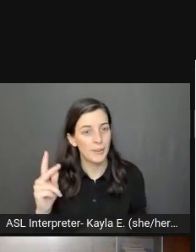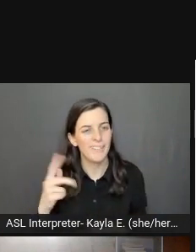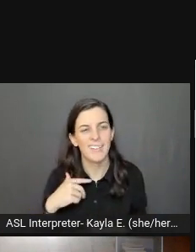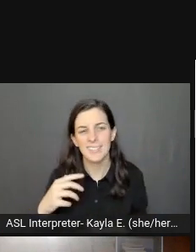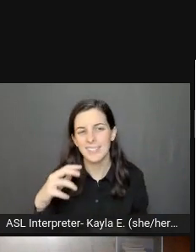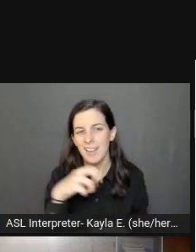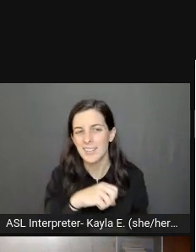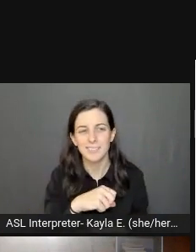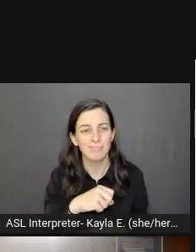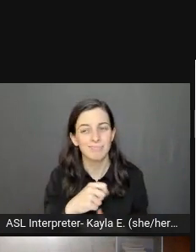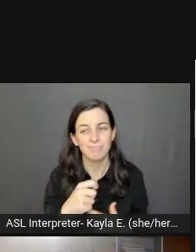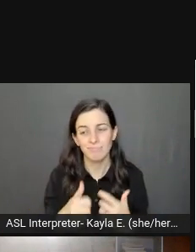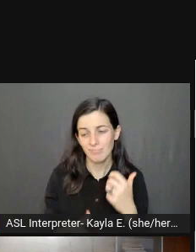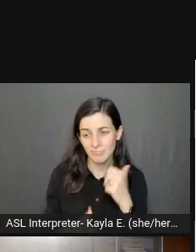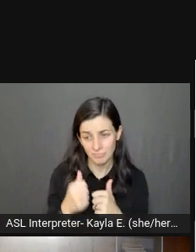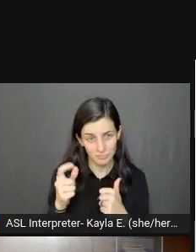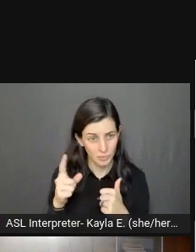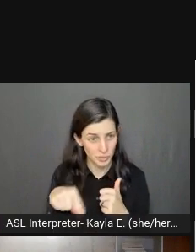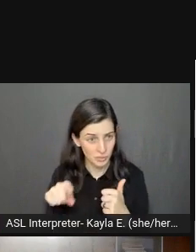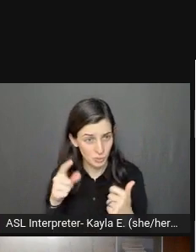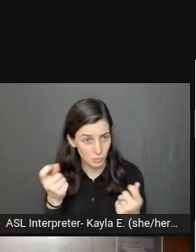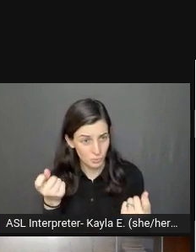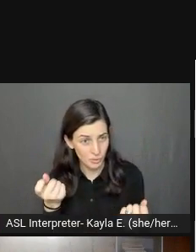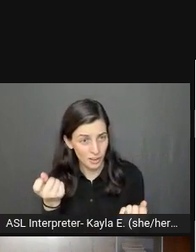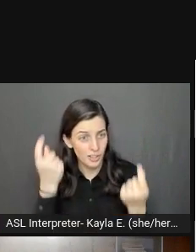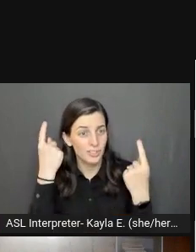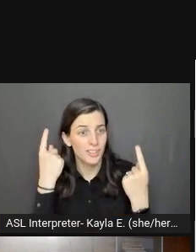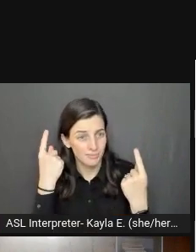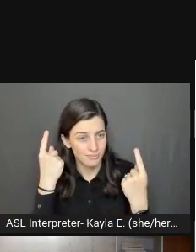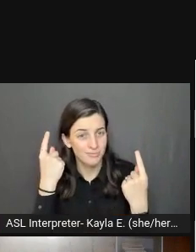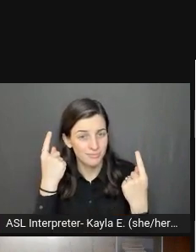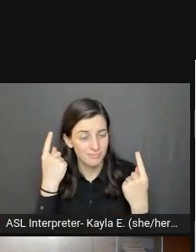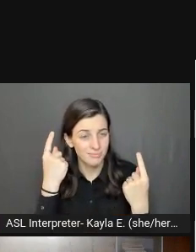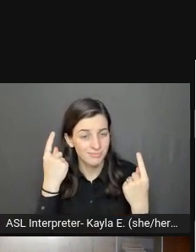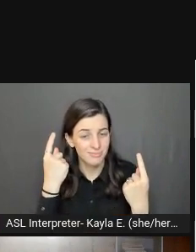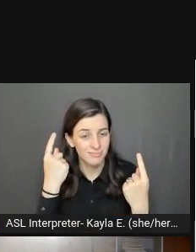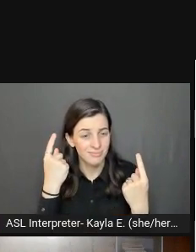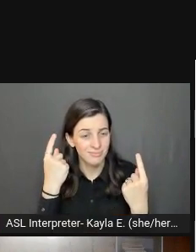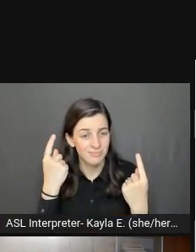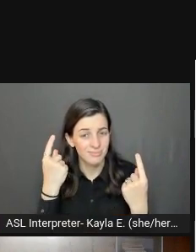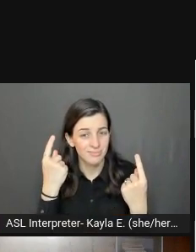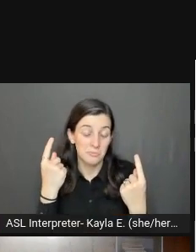Most of you understand that-- probably all of you